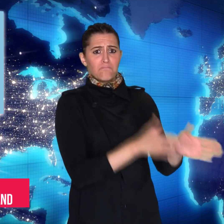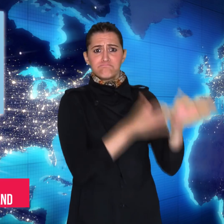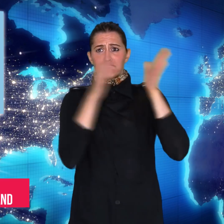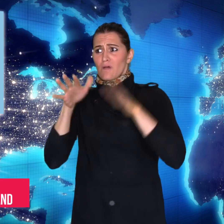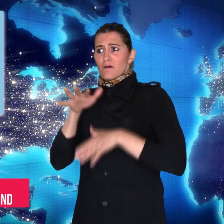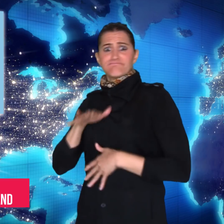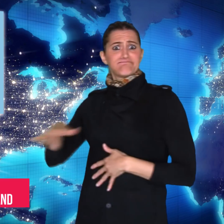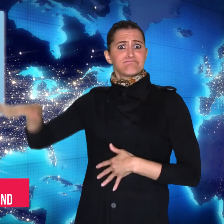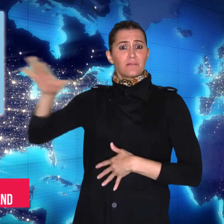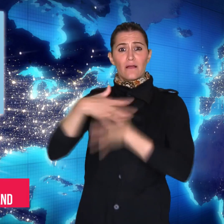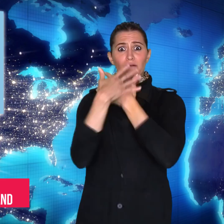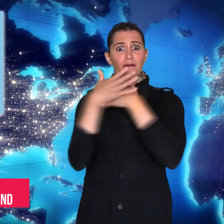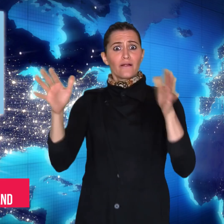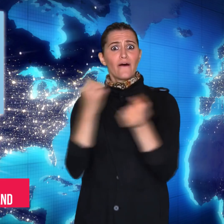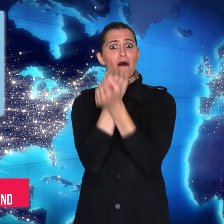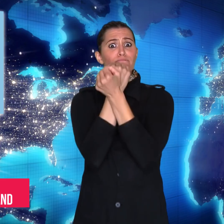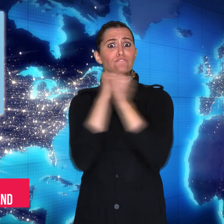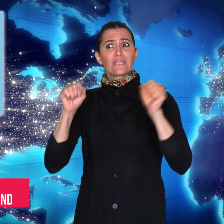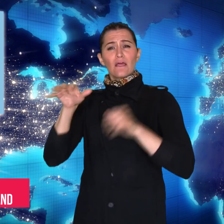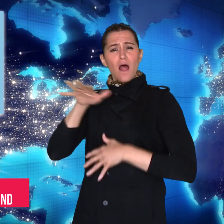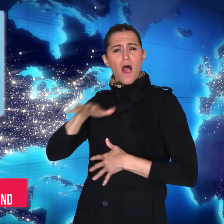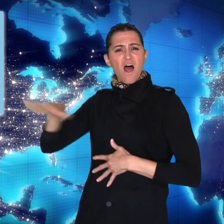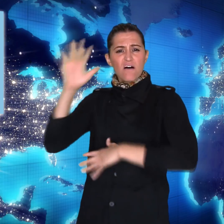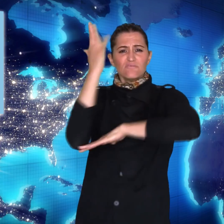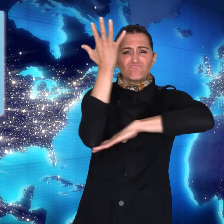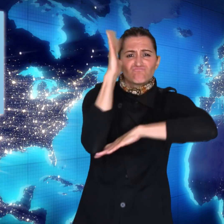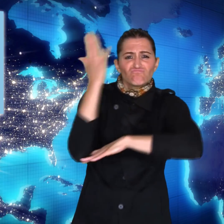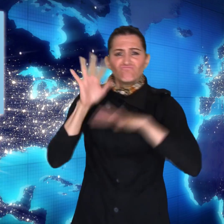abnormal in wild